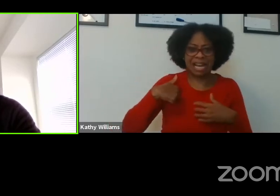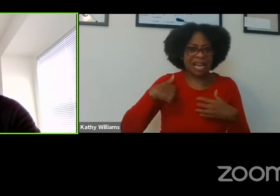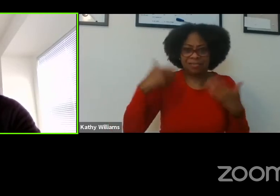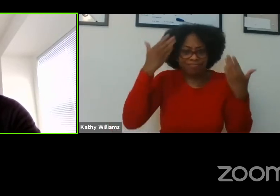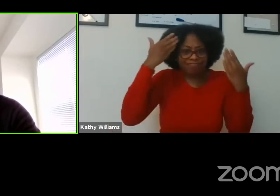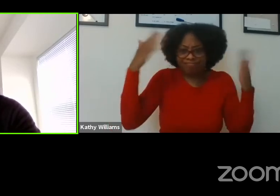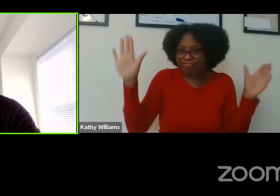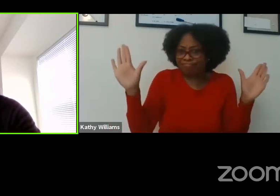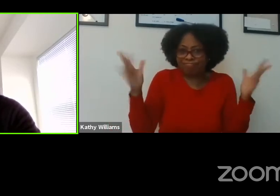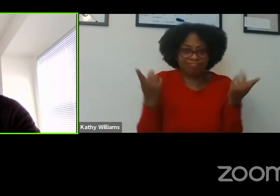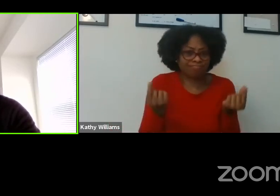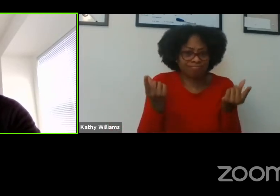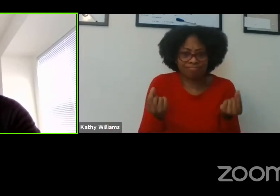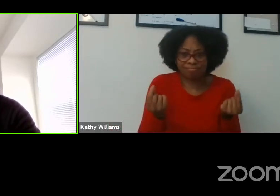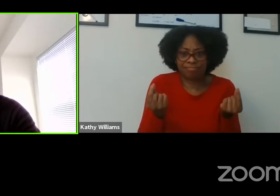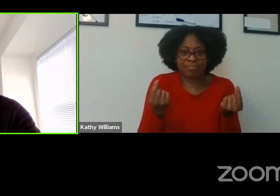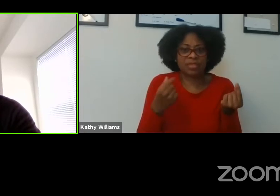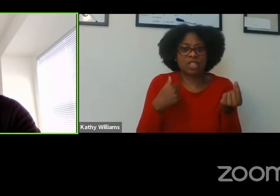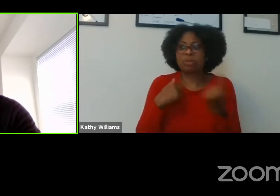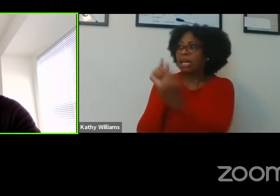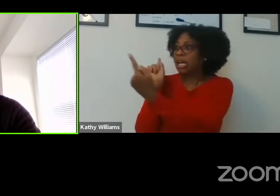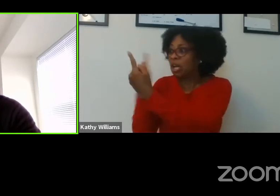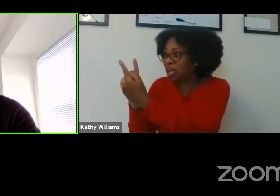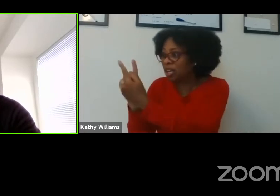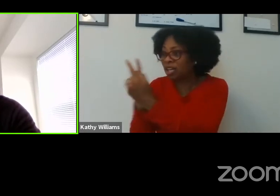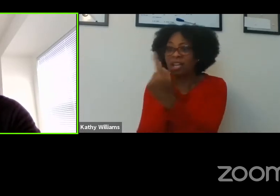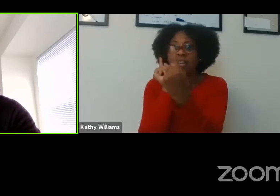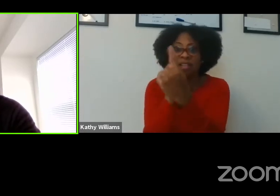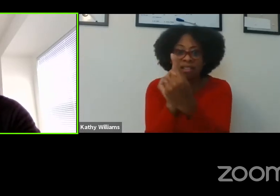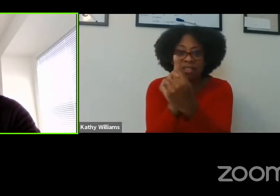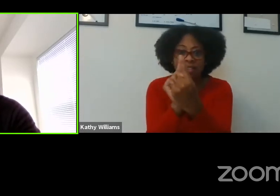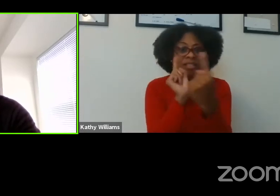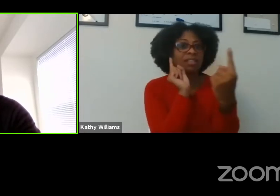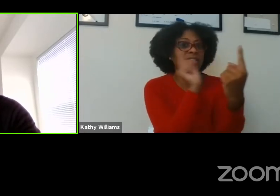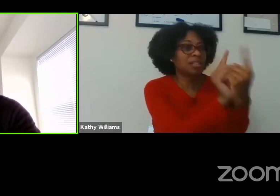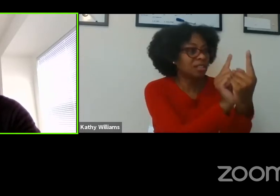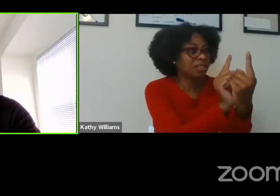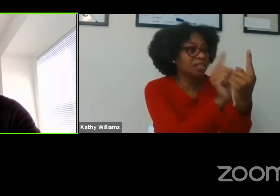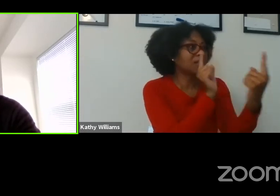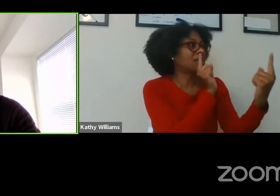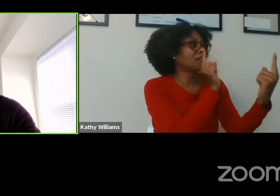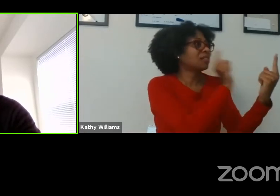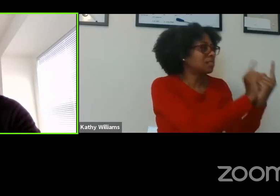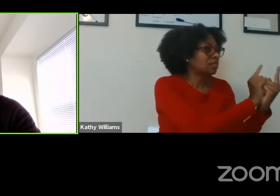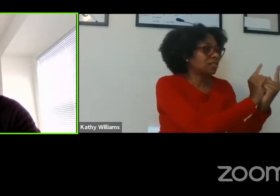So I end up going to this person, to that person, and this is how I actually met